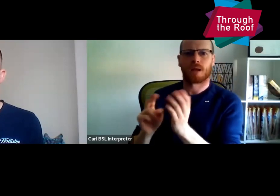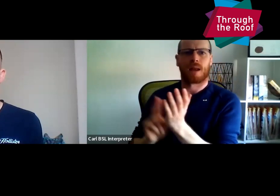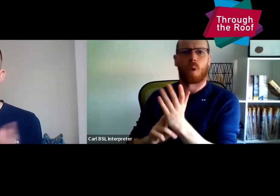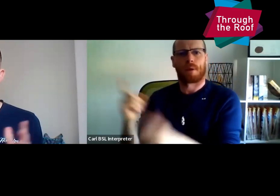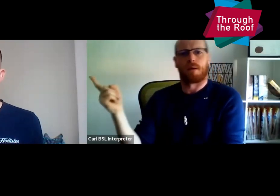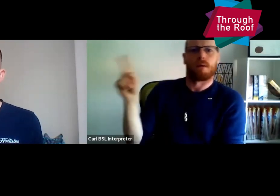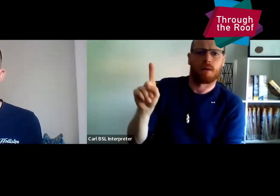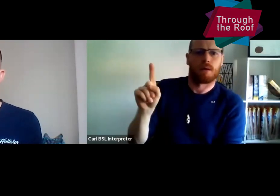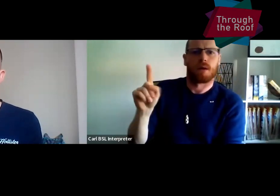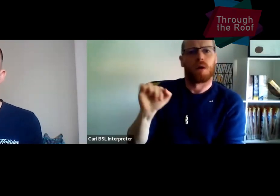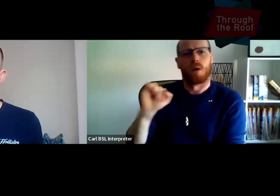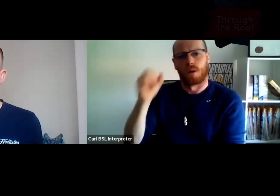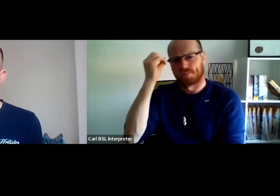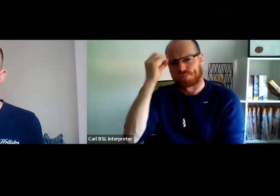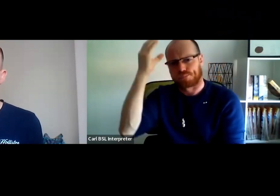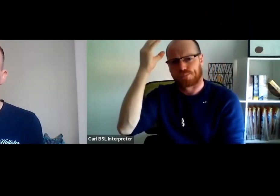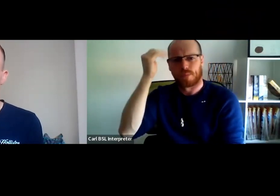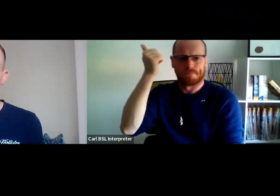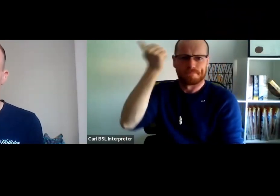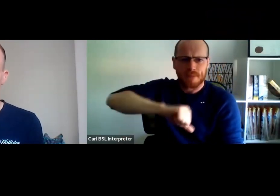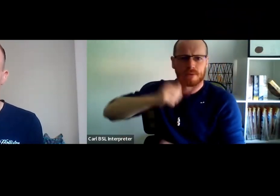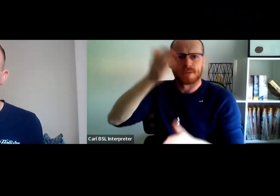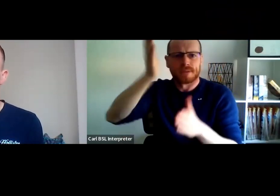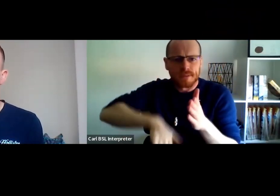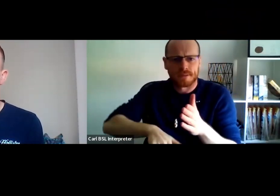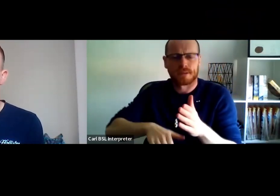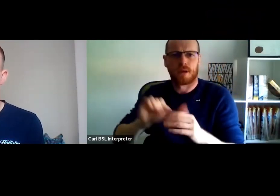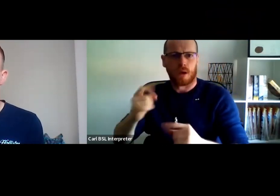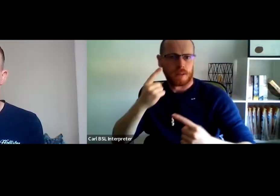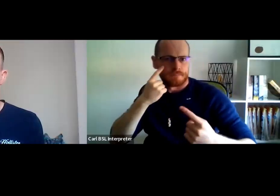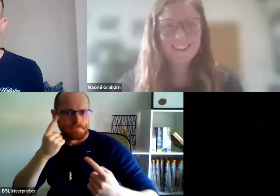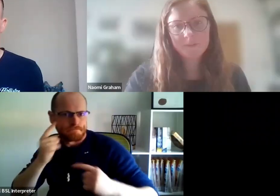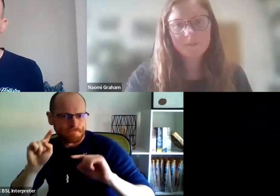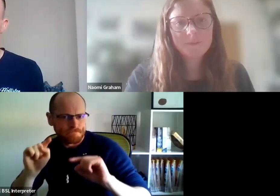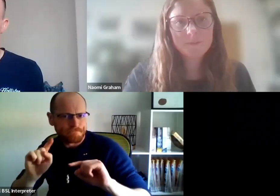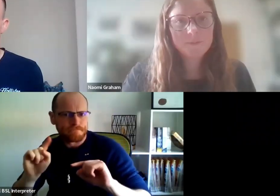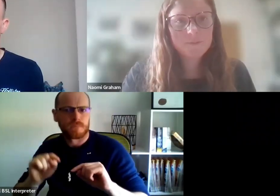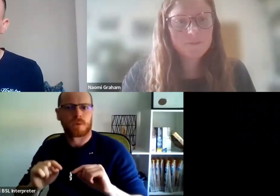share some of her wisdom and insights on this topic, so thank you Naomi and over to you.